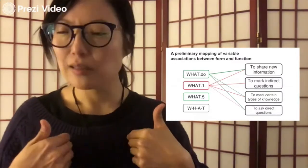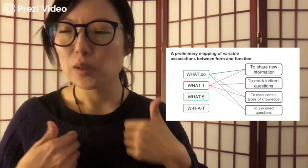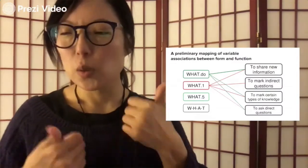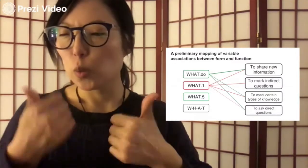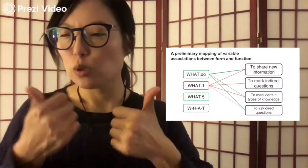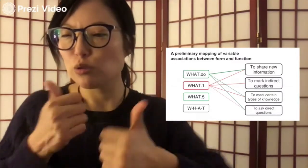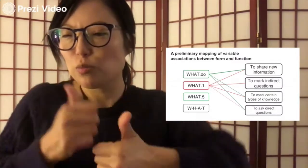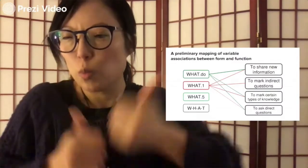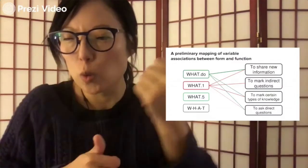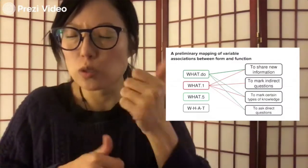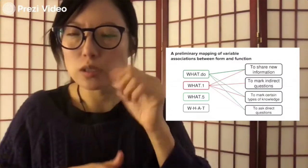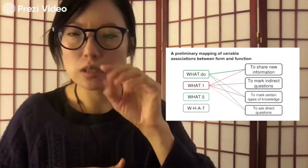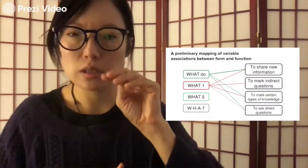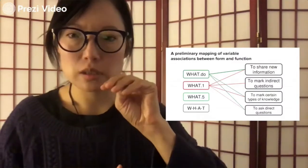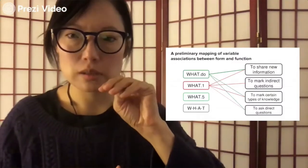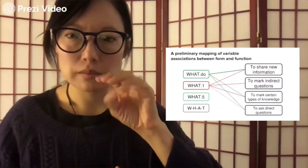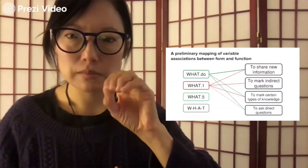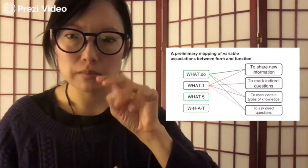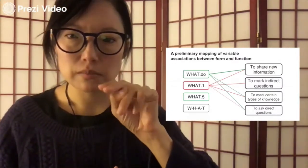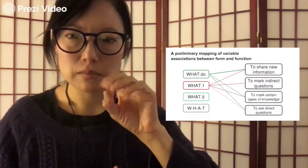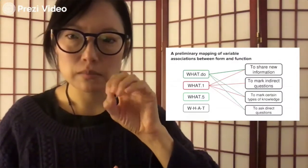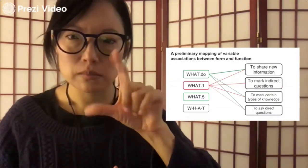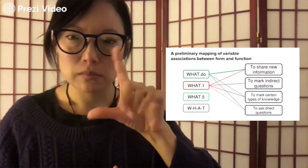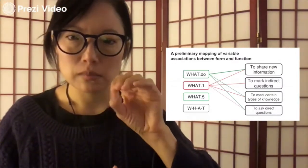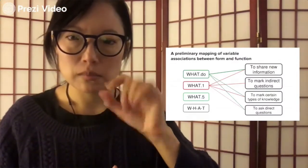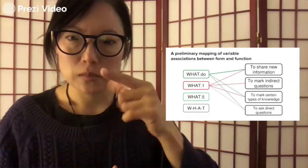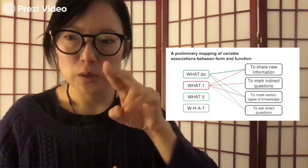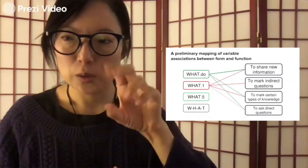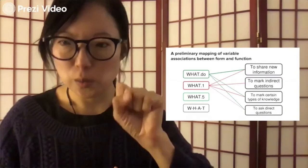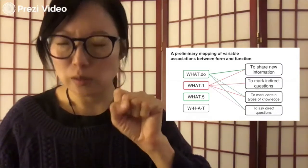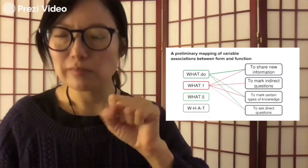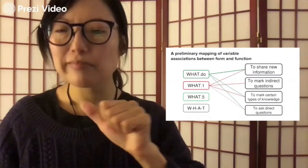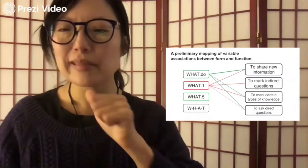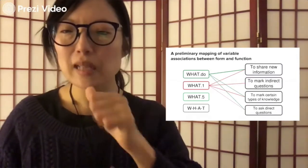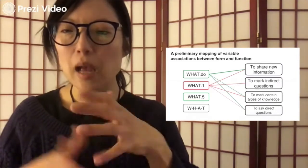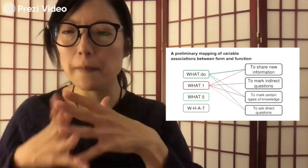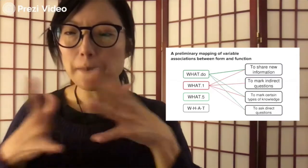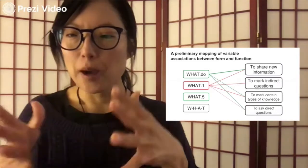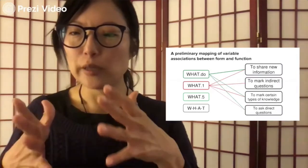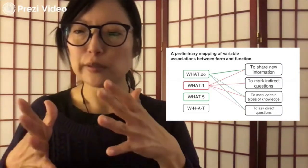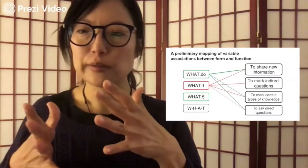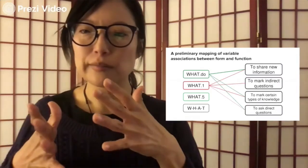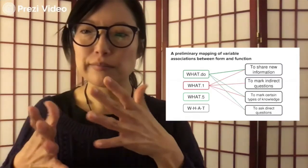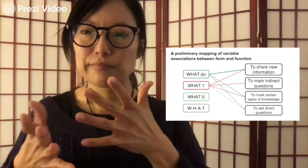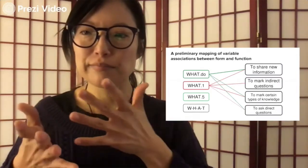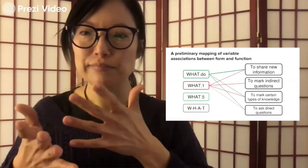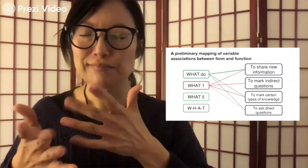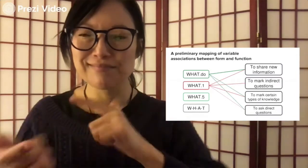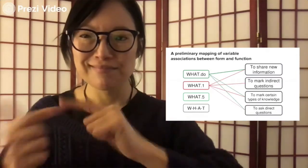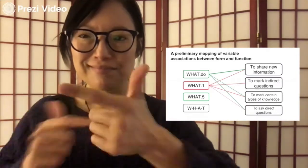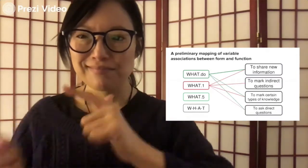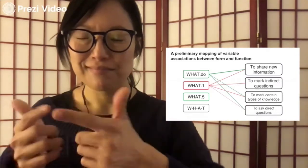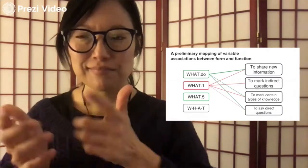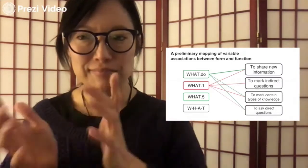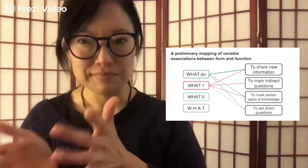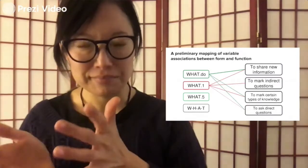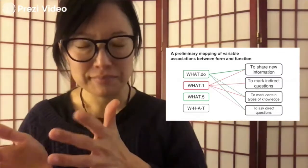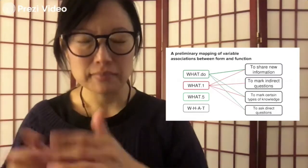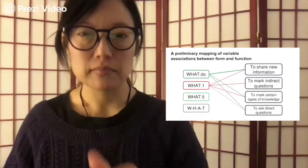and most of those are monologues and not much dialogue or turn